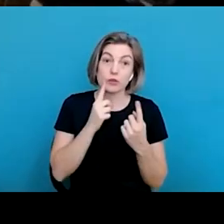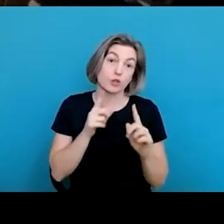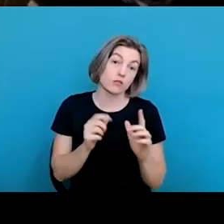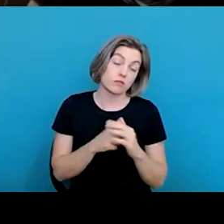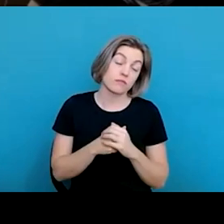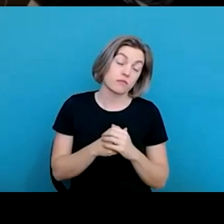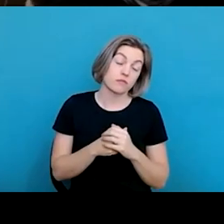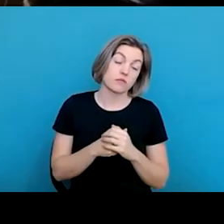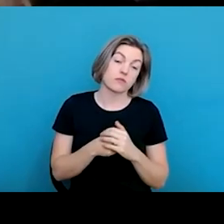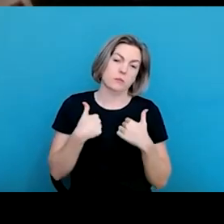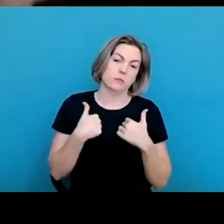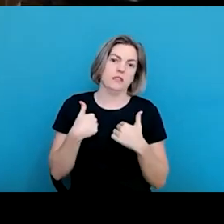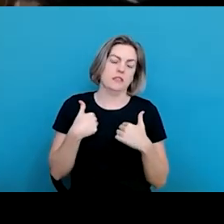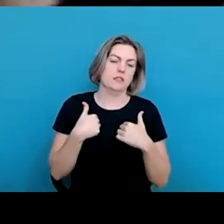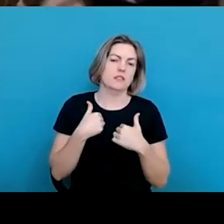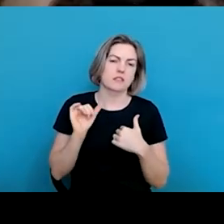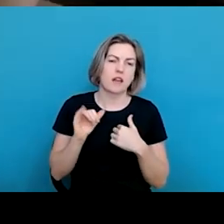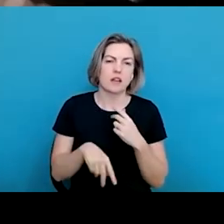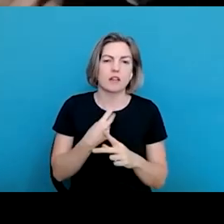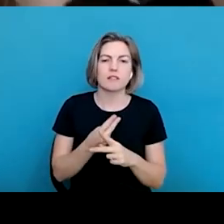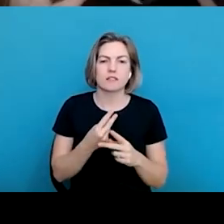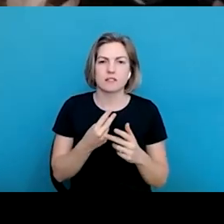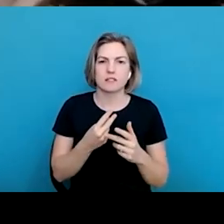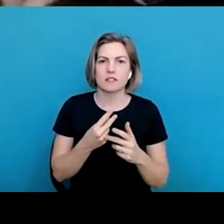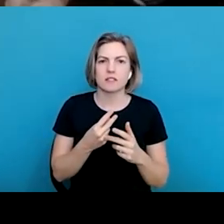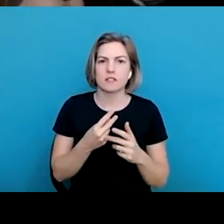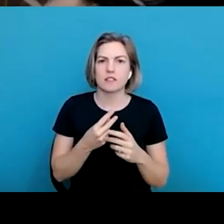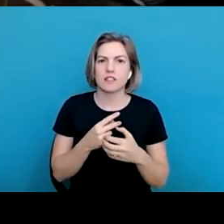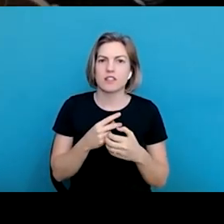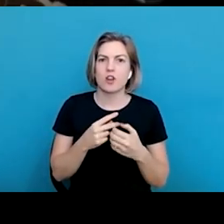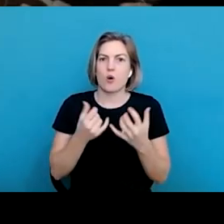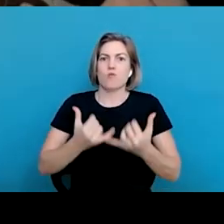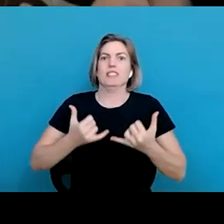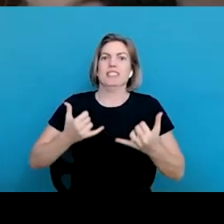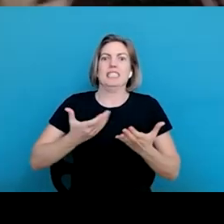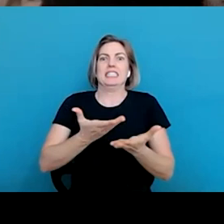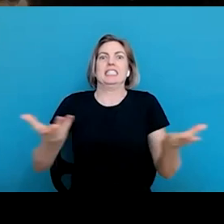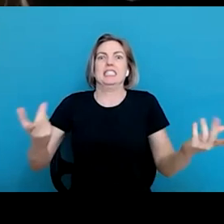So to me, that is the sort of present reality perhaps it is called. It was fantastic.